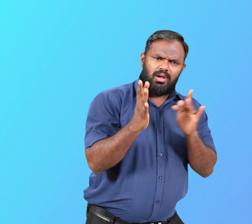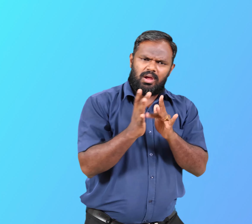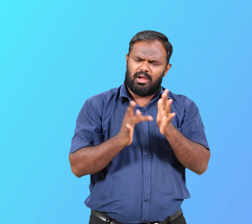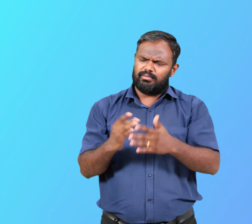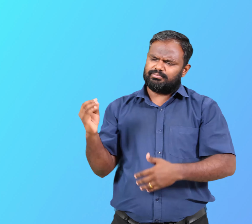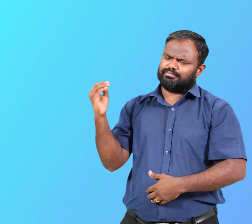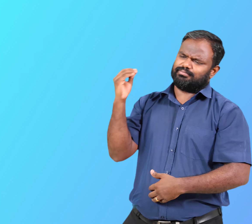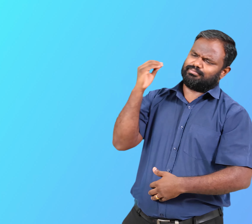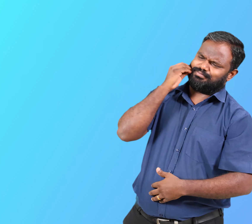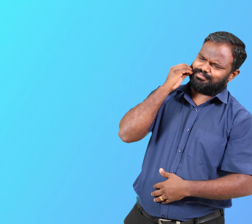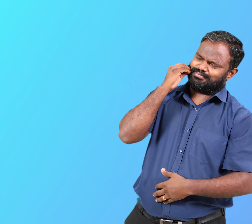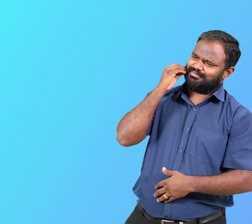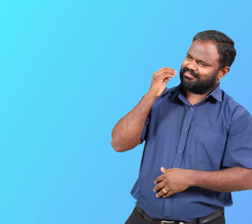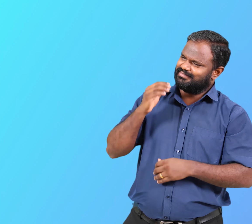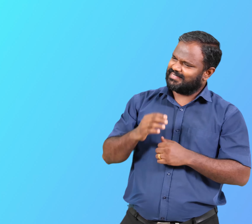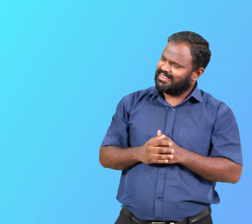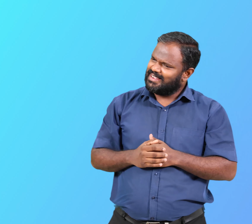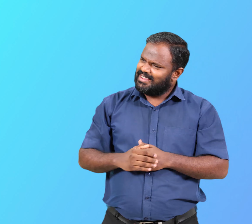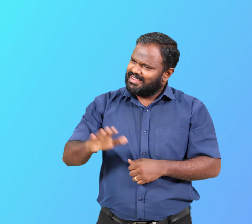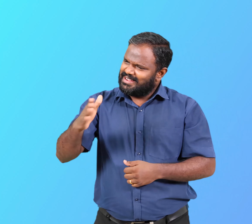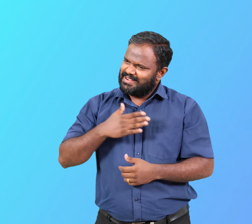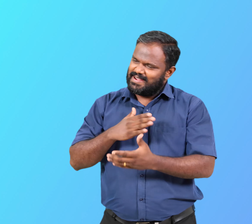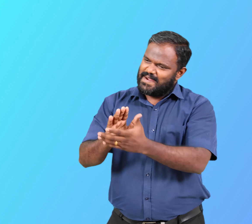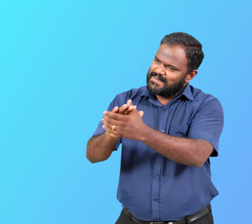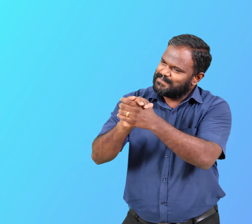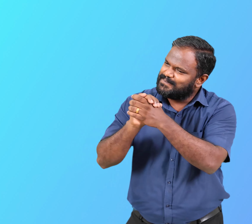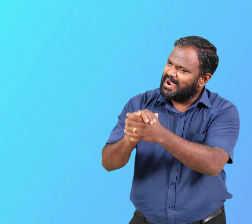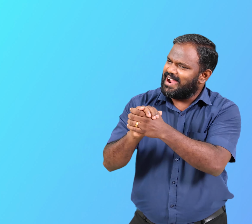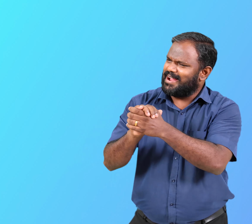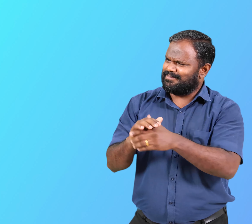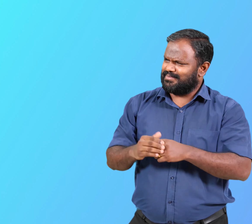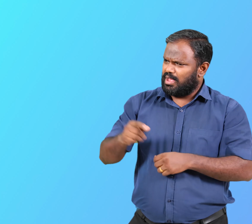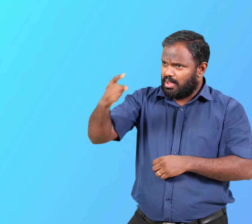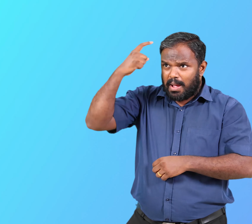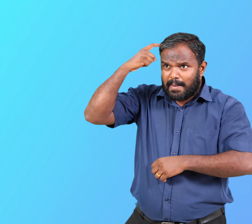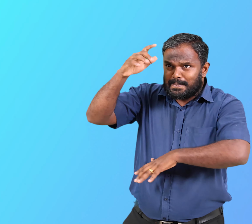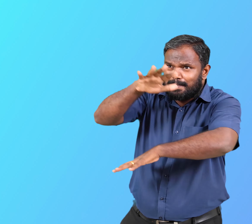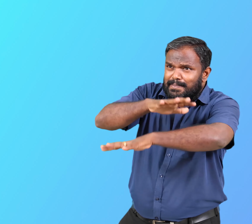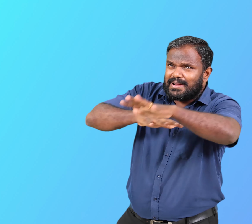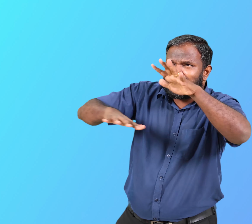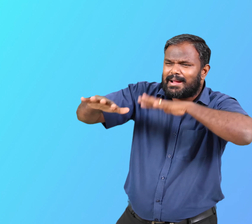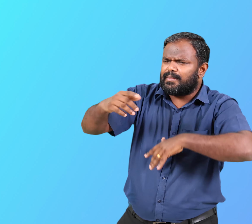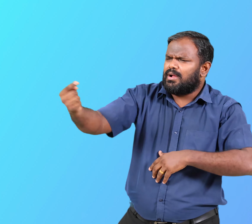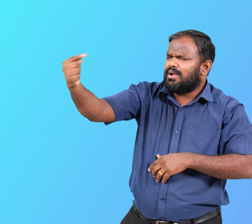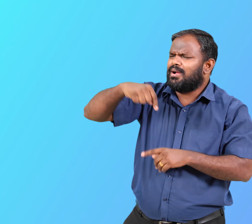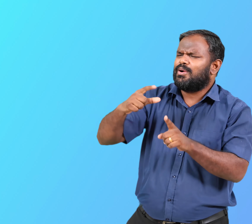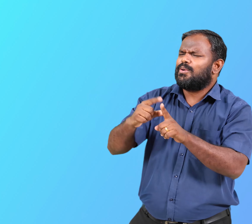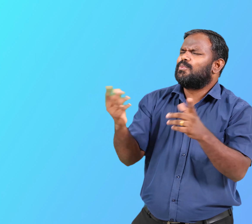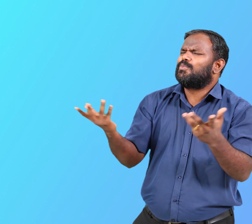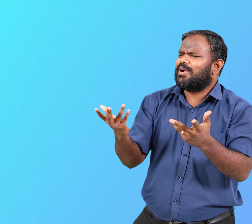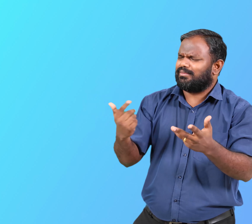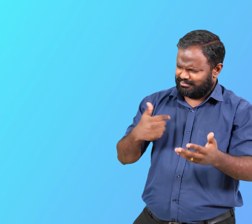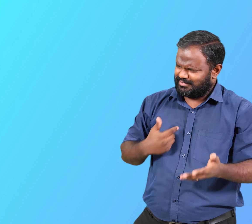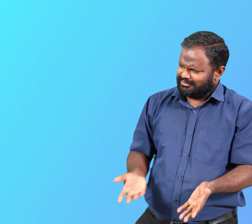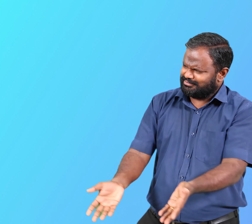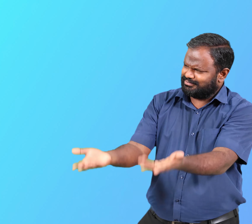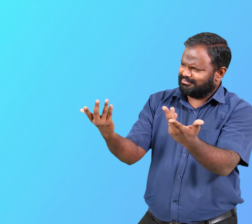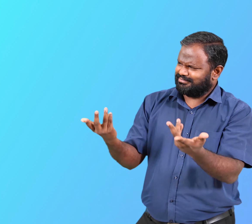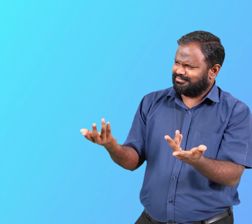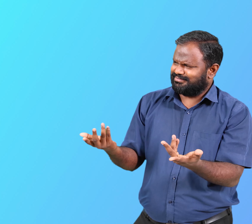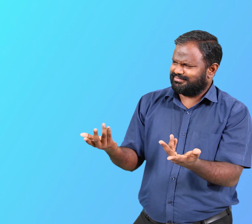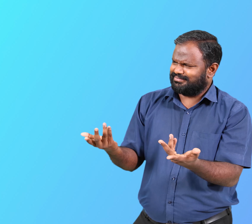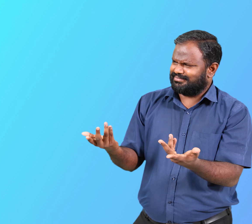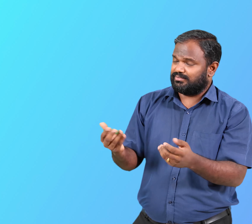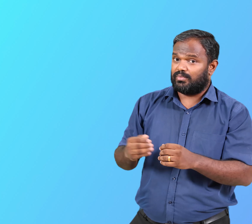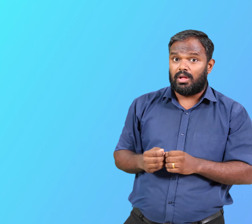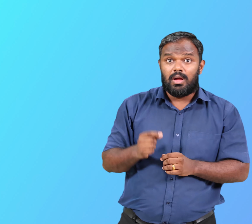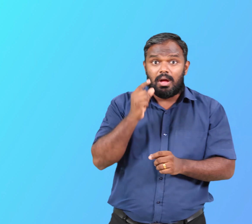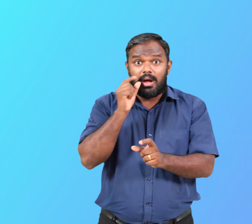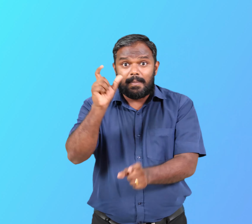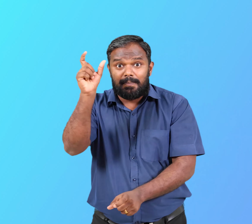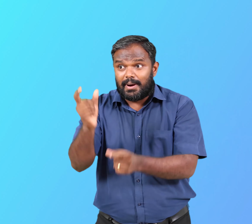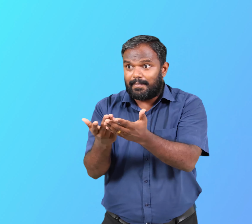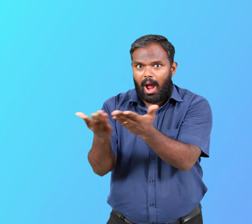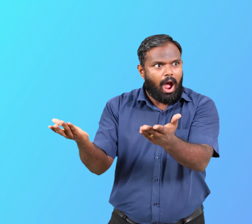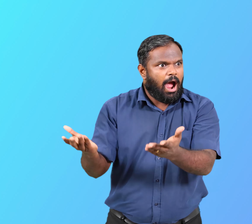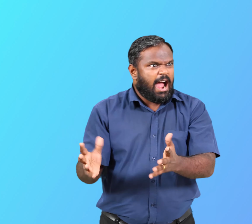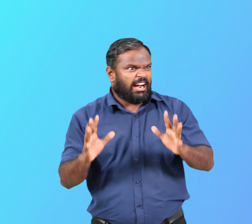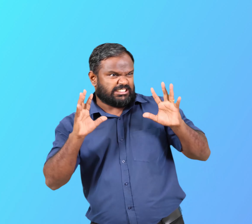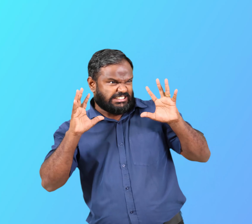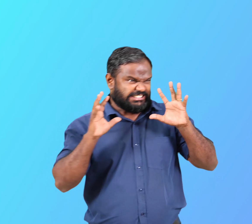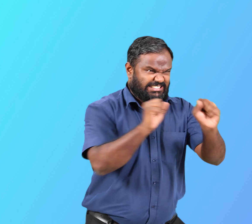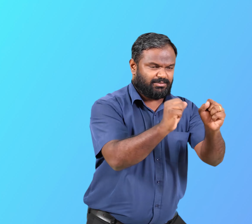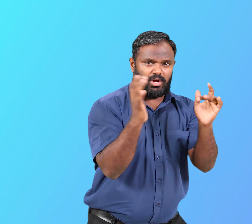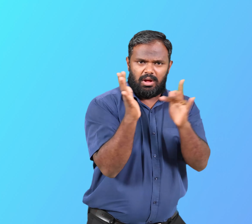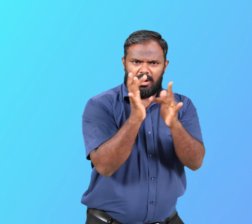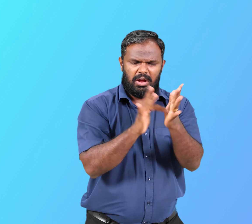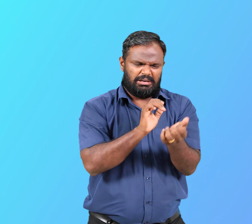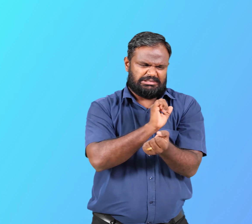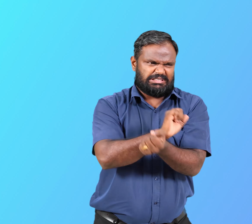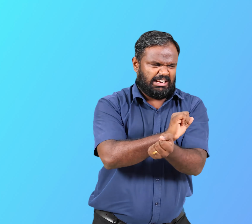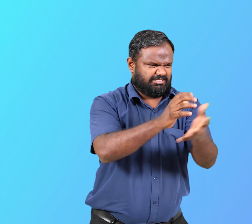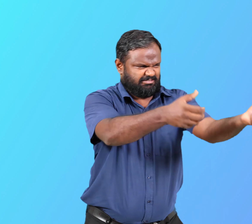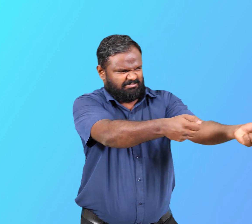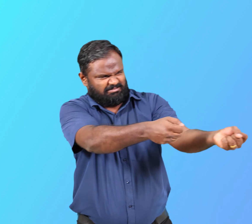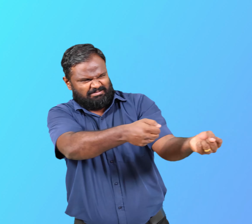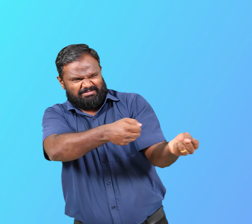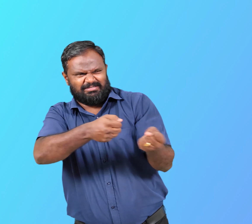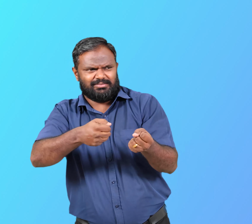Jesus answered, “My friend, do what you came to do.” Then the men came and grabbed Jesus and arrested him.